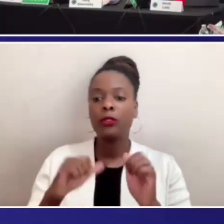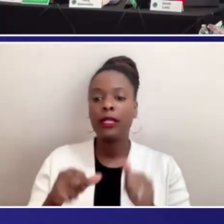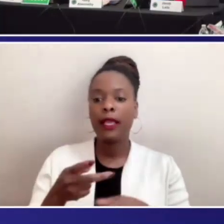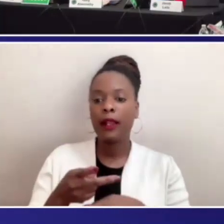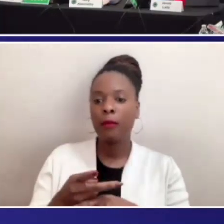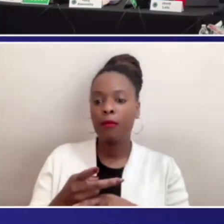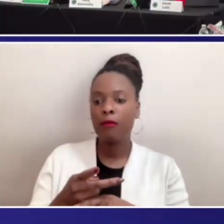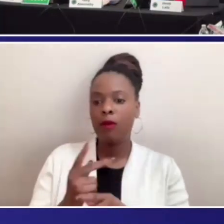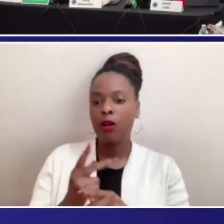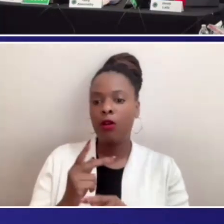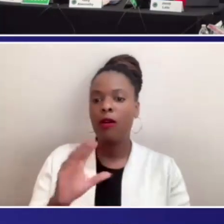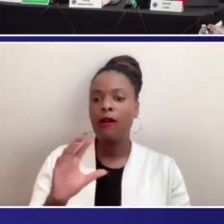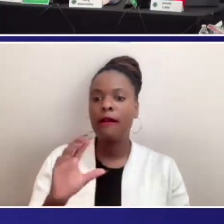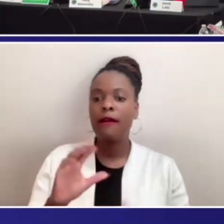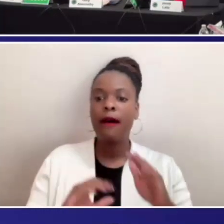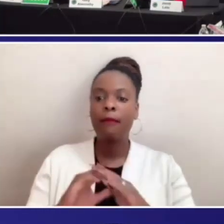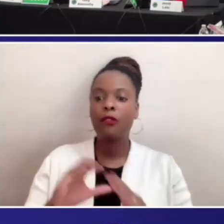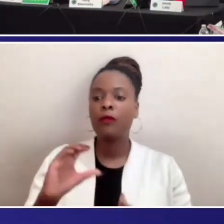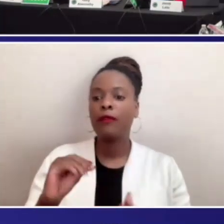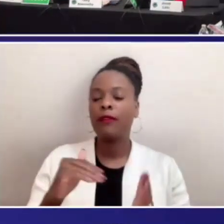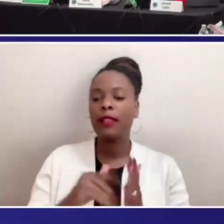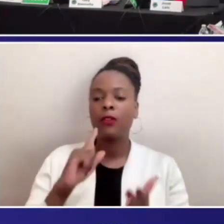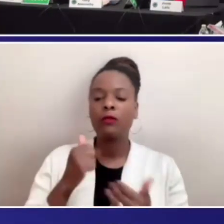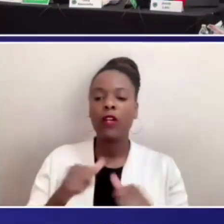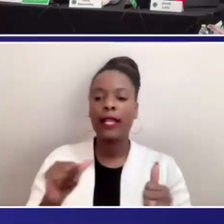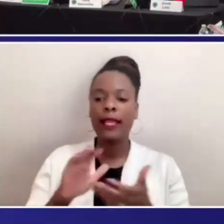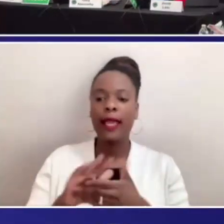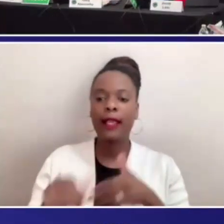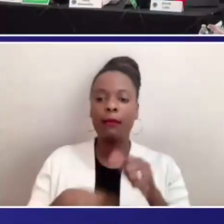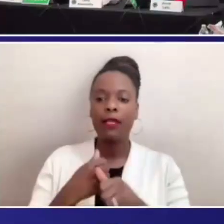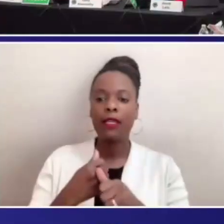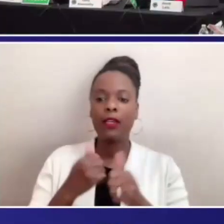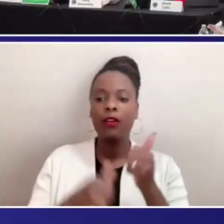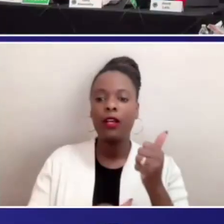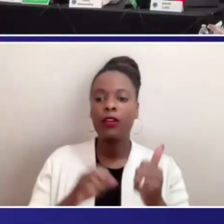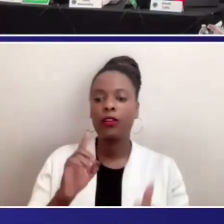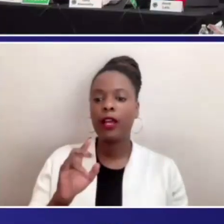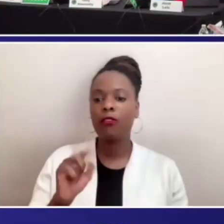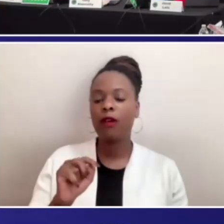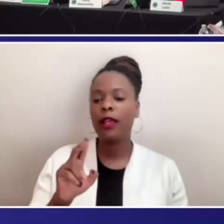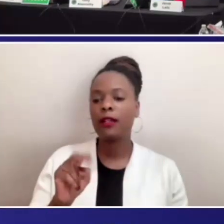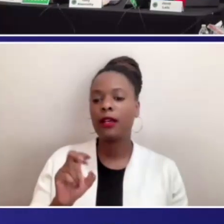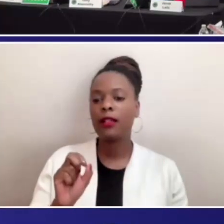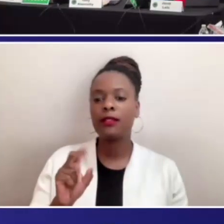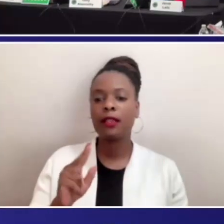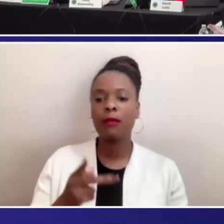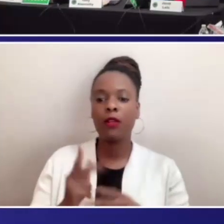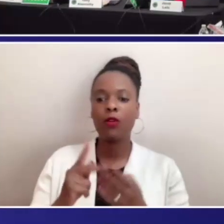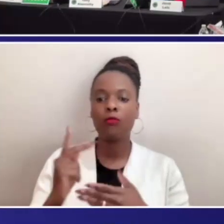Direct Unsubsidized Loan program. Paragraph (b), the limitations in effect on July 1, 2026 for annual loan limits as